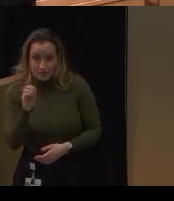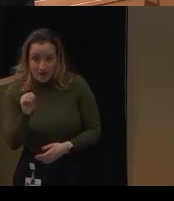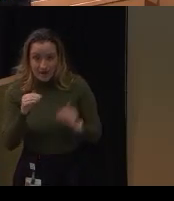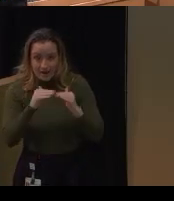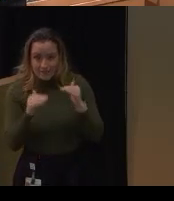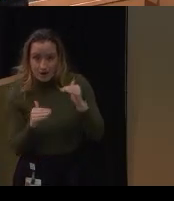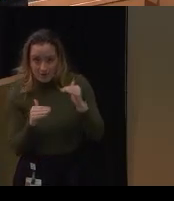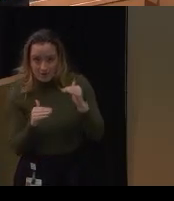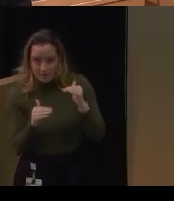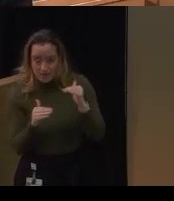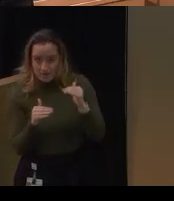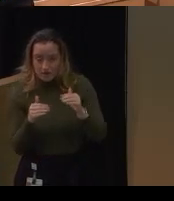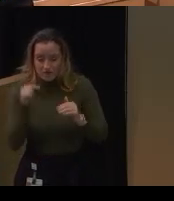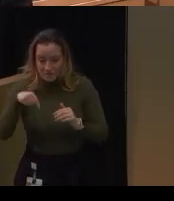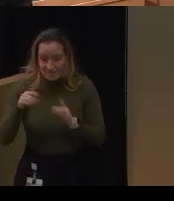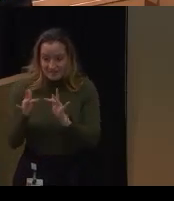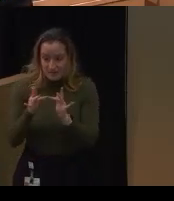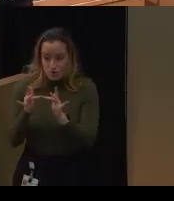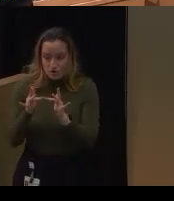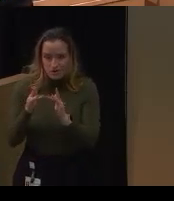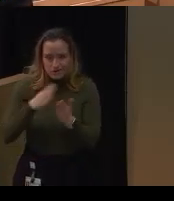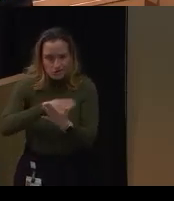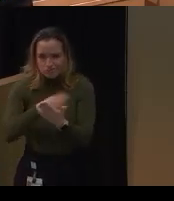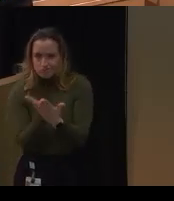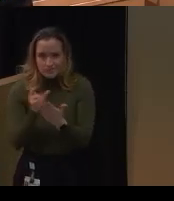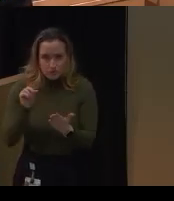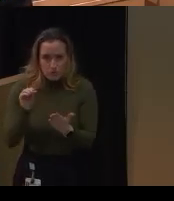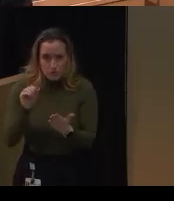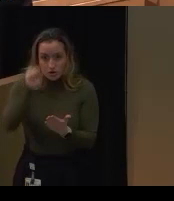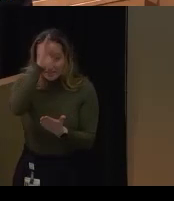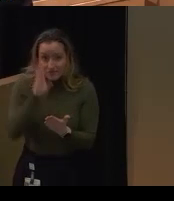impairment to this network across a variety of disorders it's not just schizophrenia we